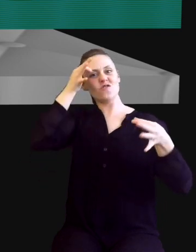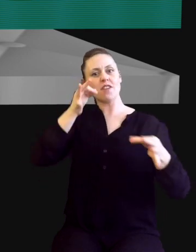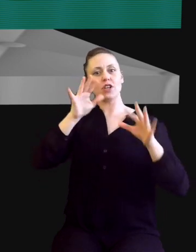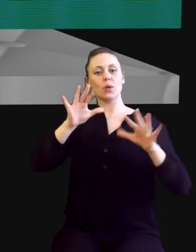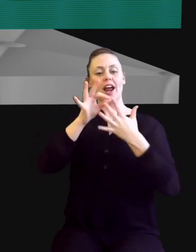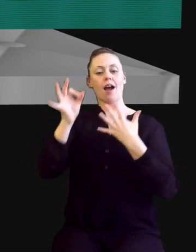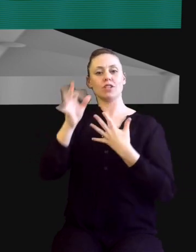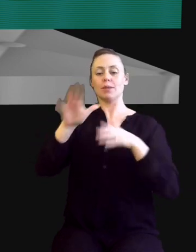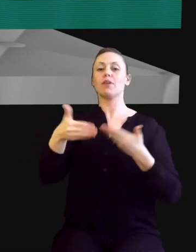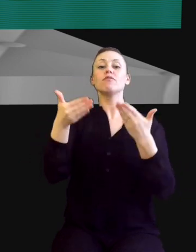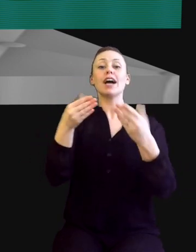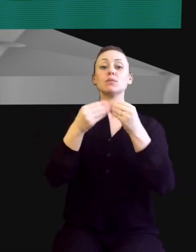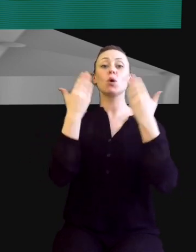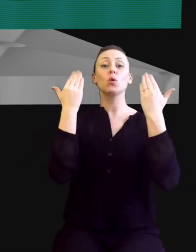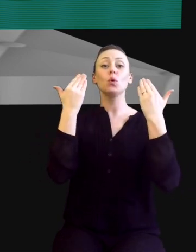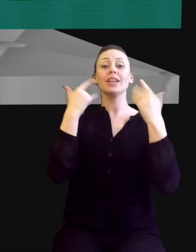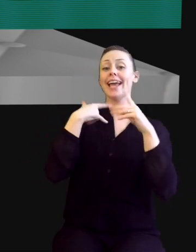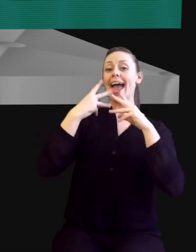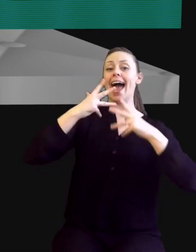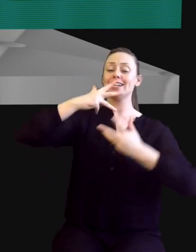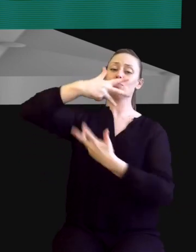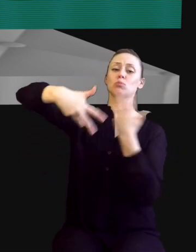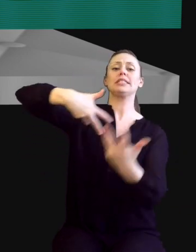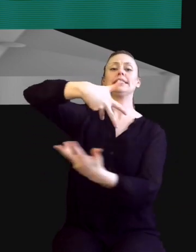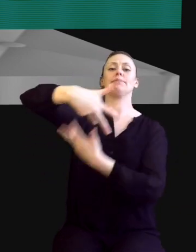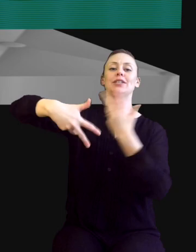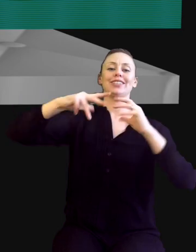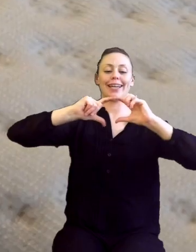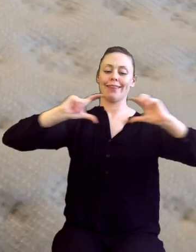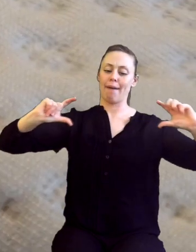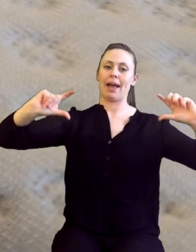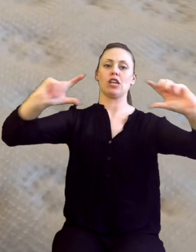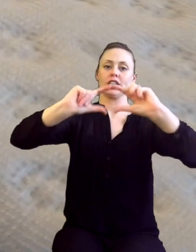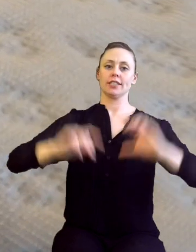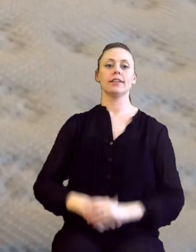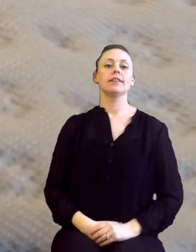great option as it provides more cooling and breathability to their top layers.